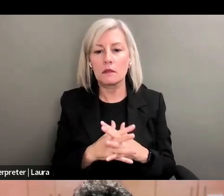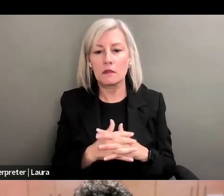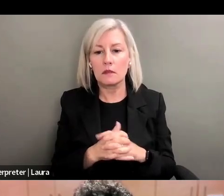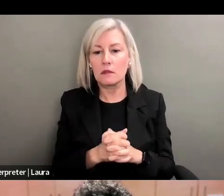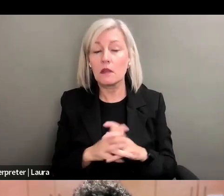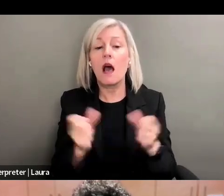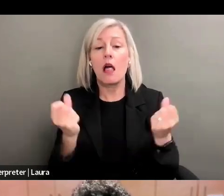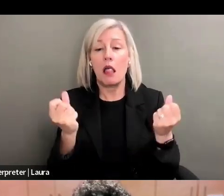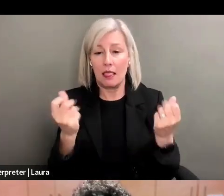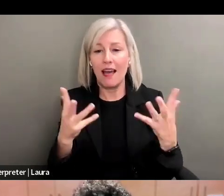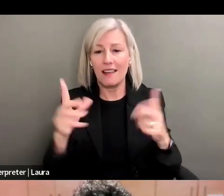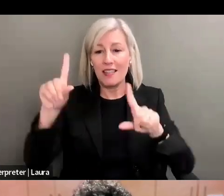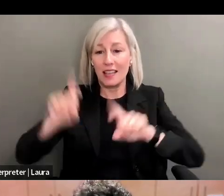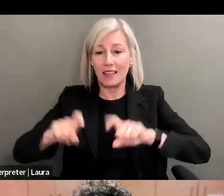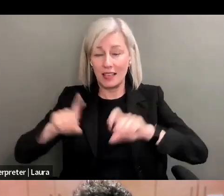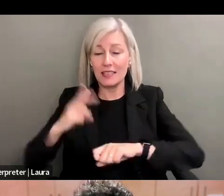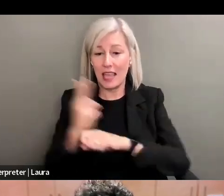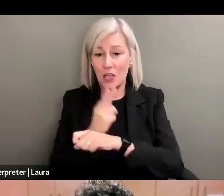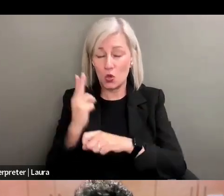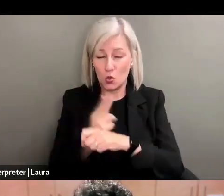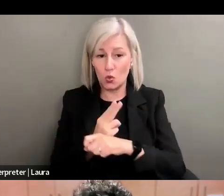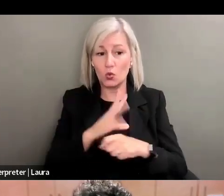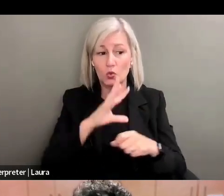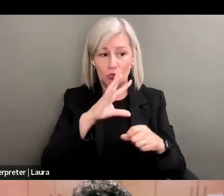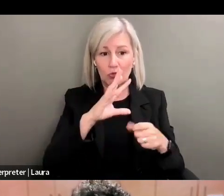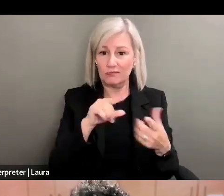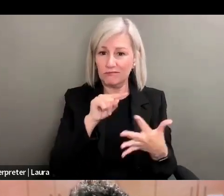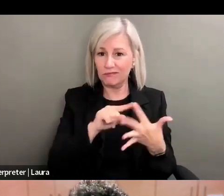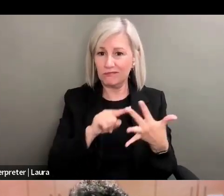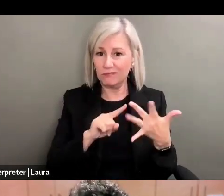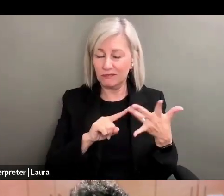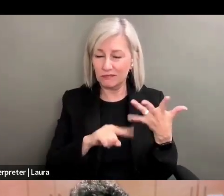functional listening assessments and questionnaires are created